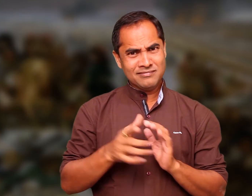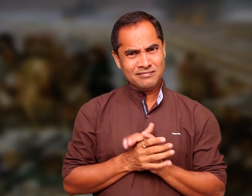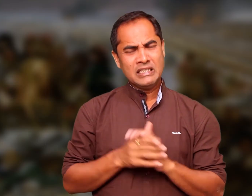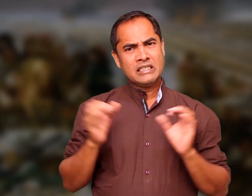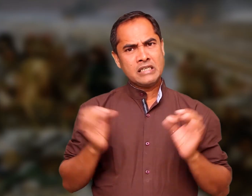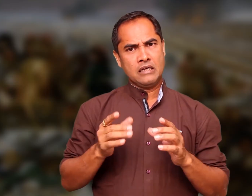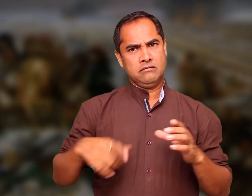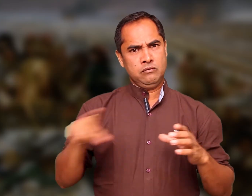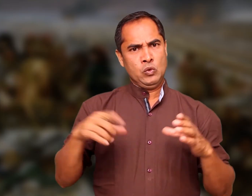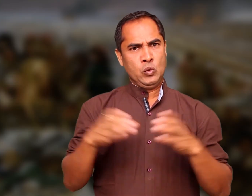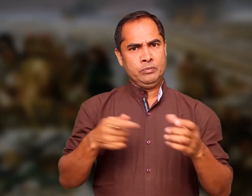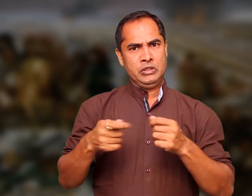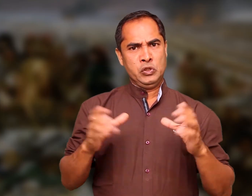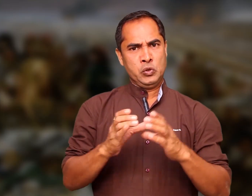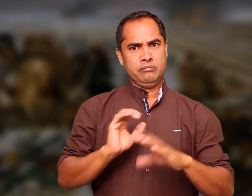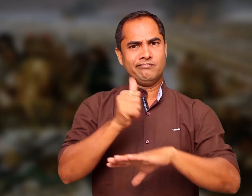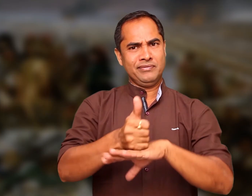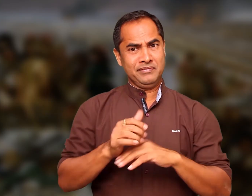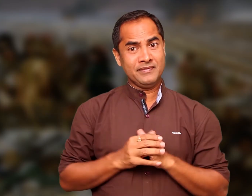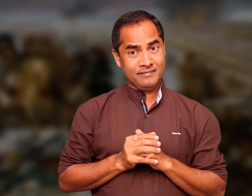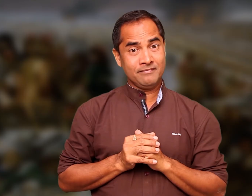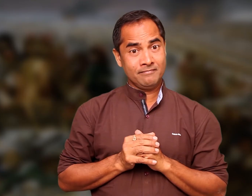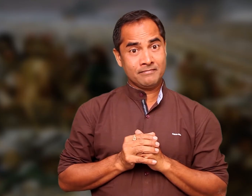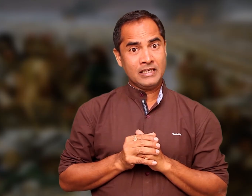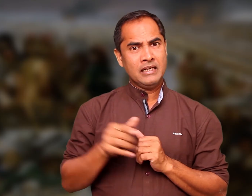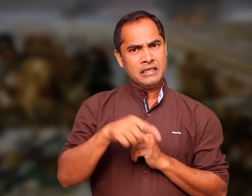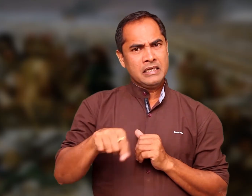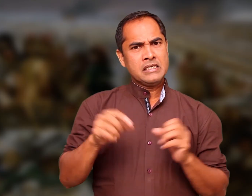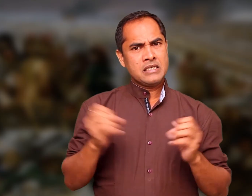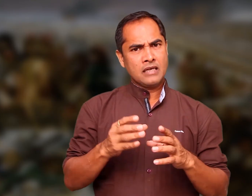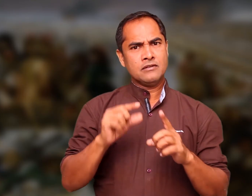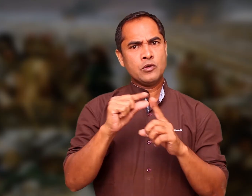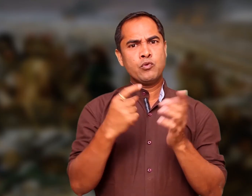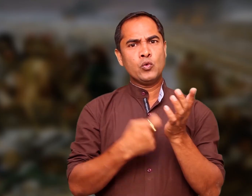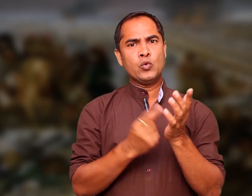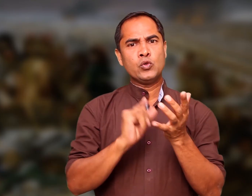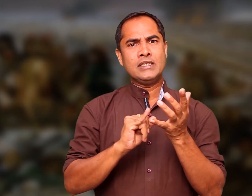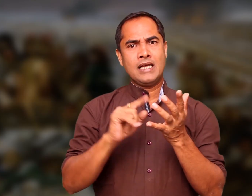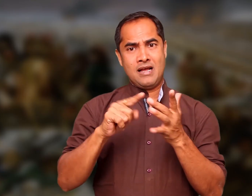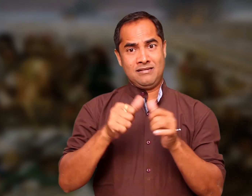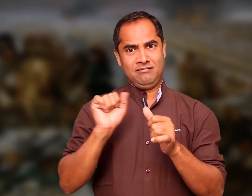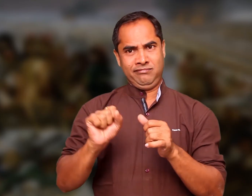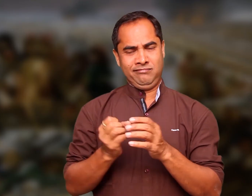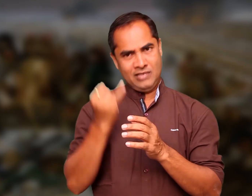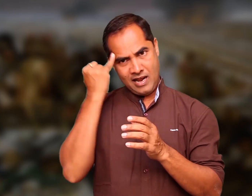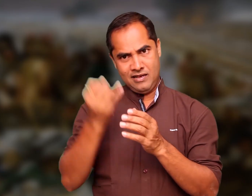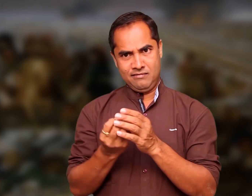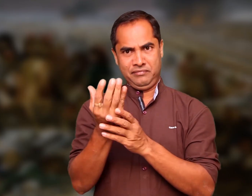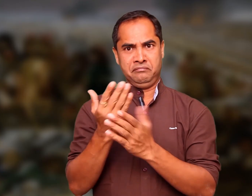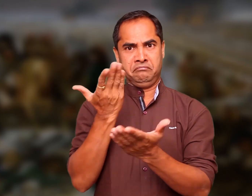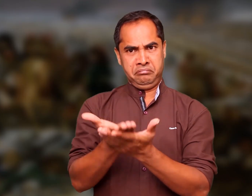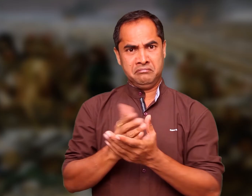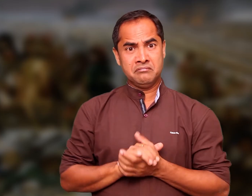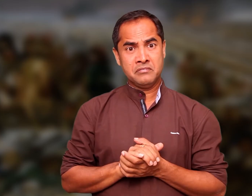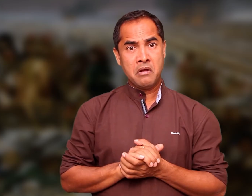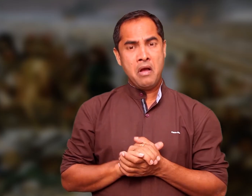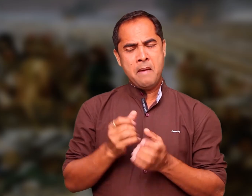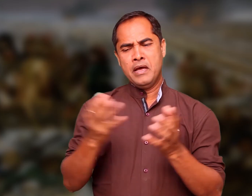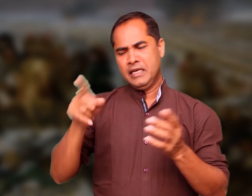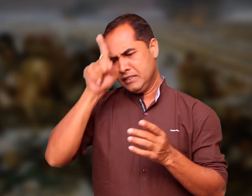custom union started forming. Initiative was taken at Prussia and then joined by